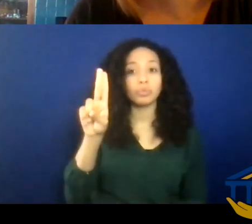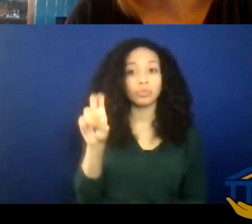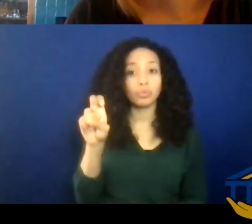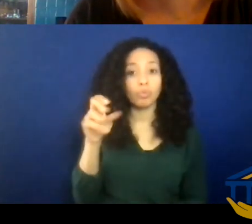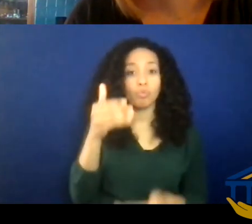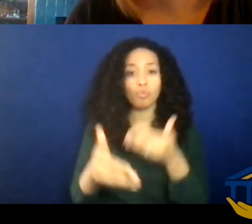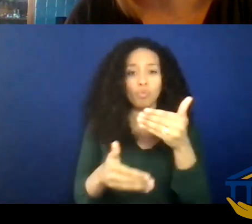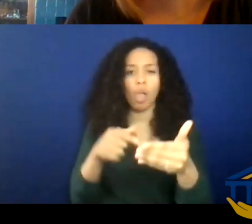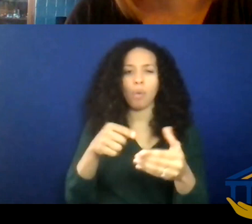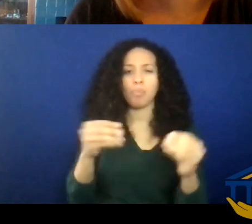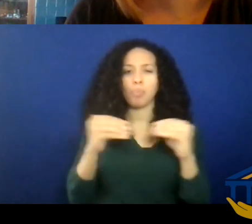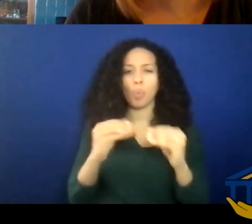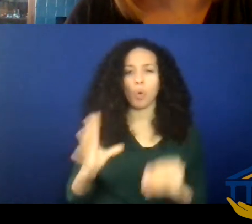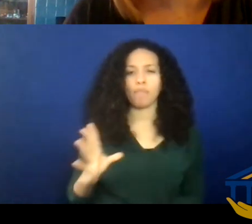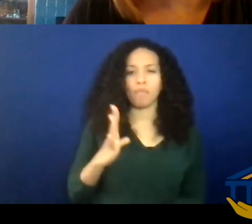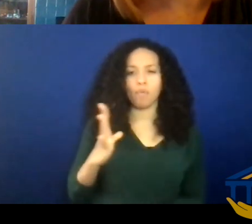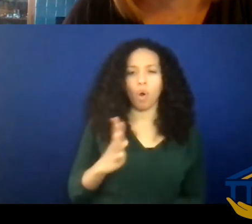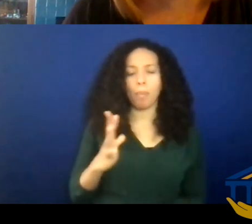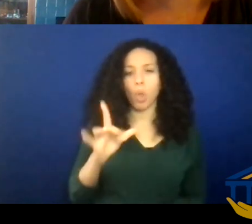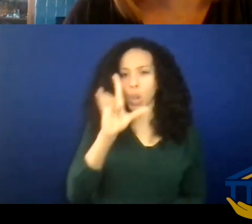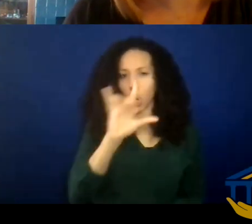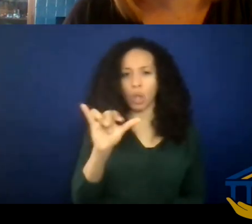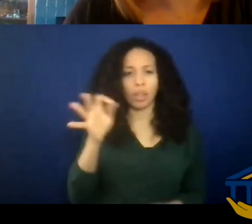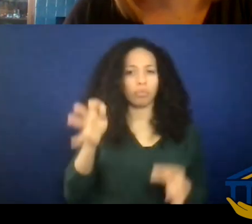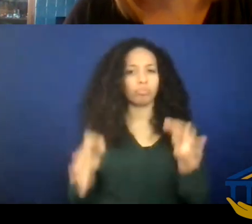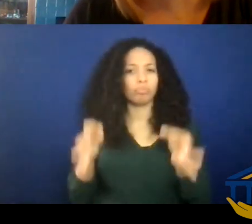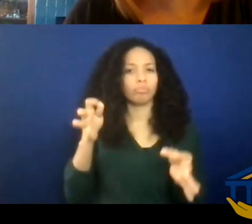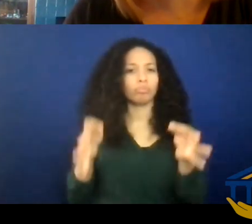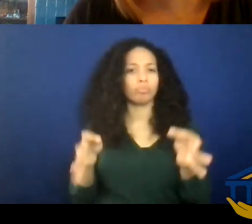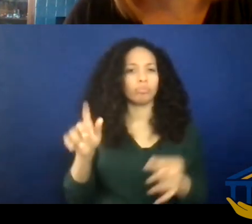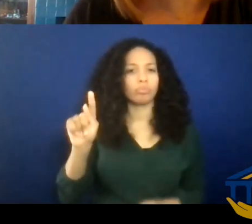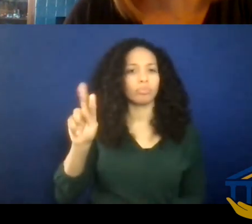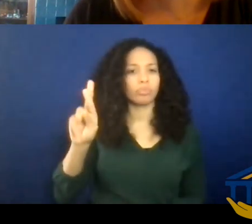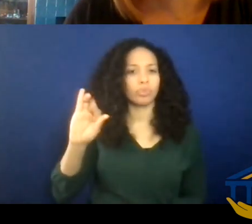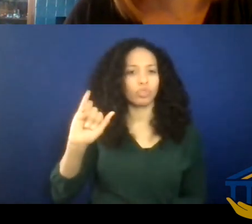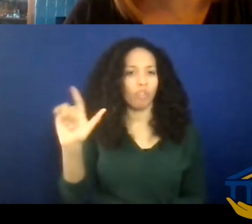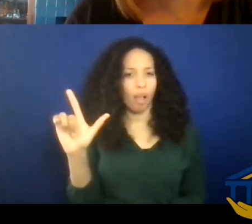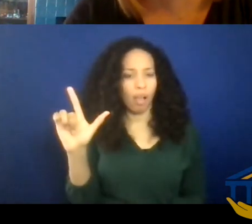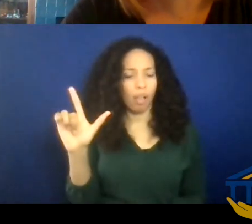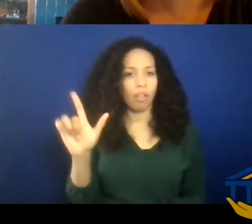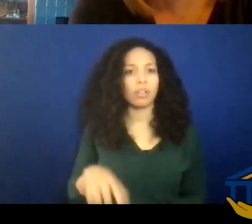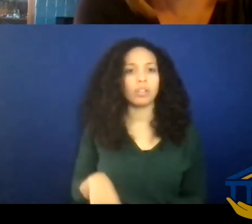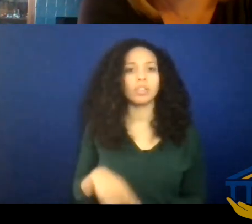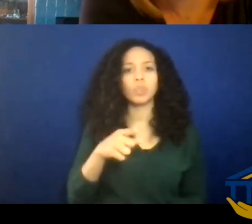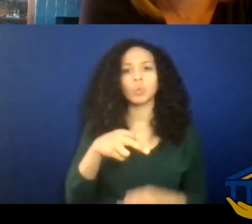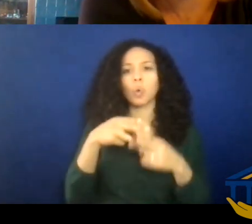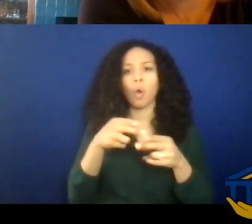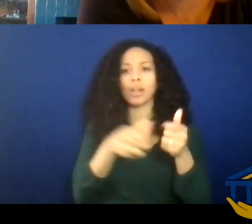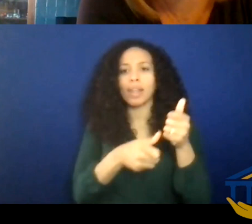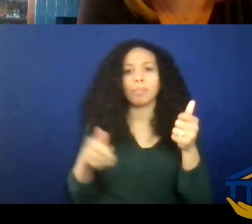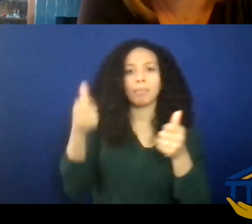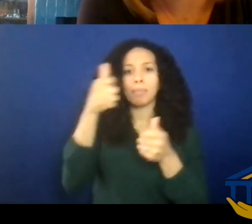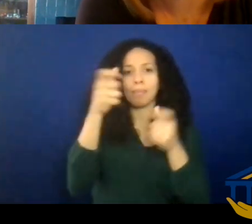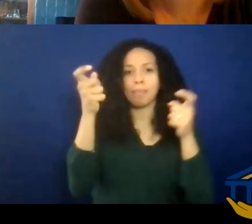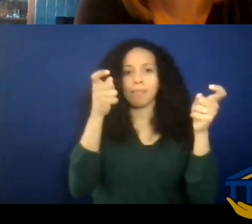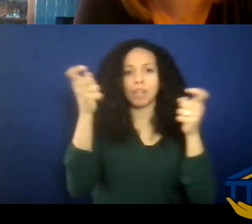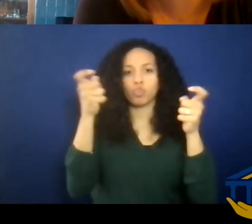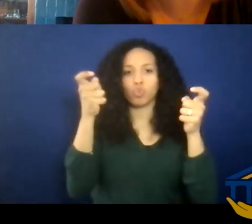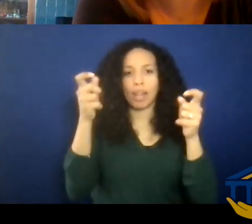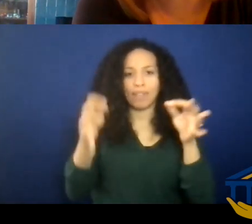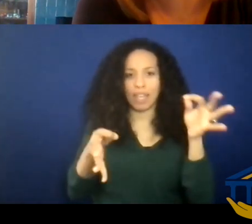of like a trial. It's called an administrative hearing and there will be someone that presides